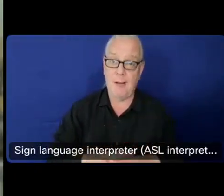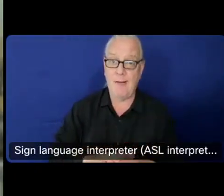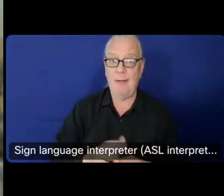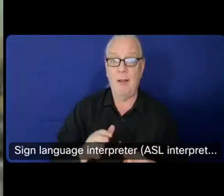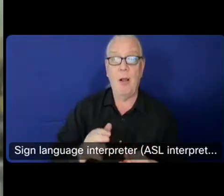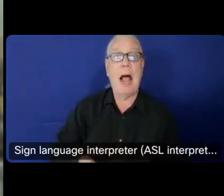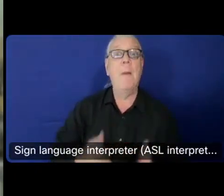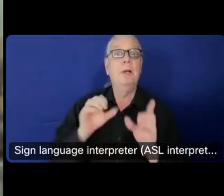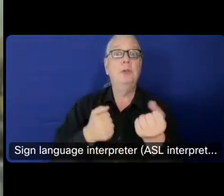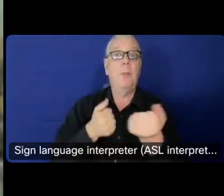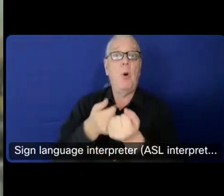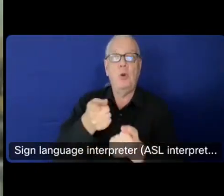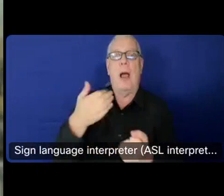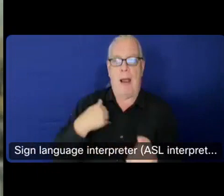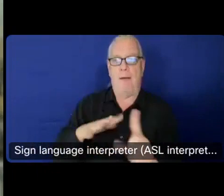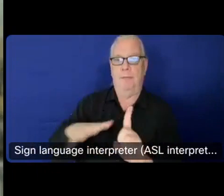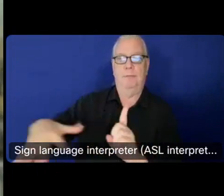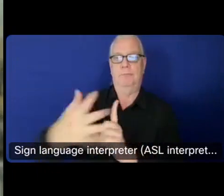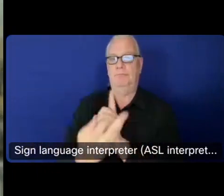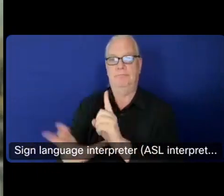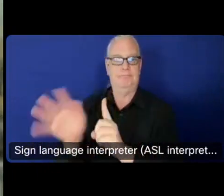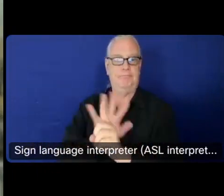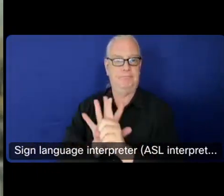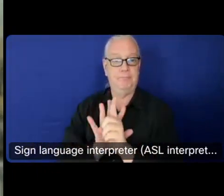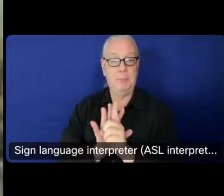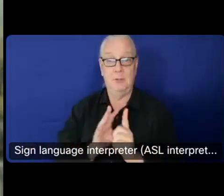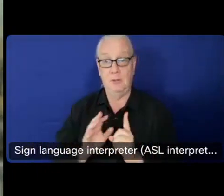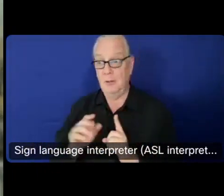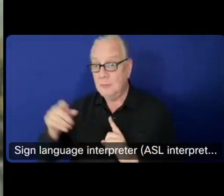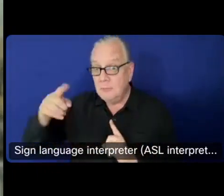as folks who are looking after people with HIV it's important